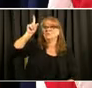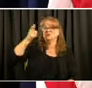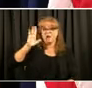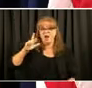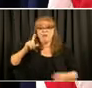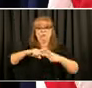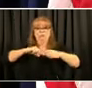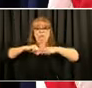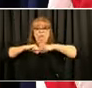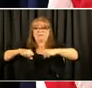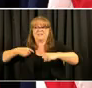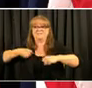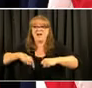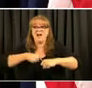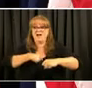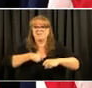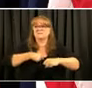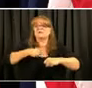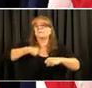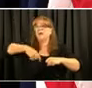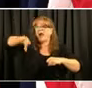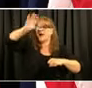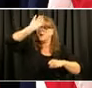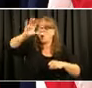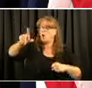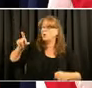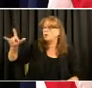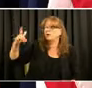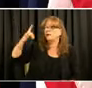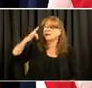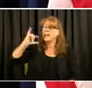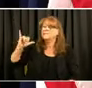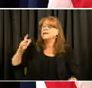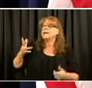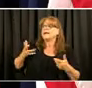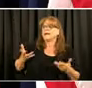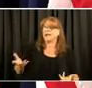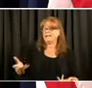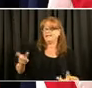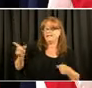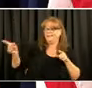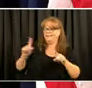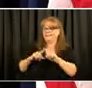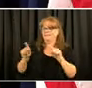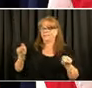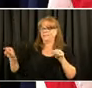uh so we're grateful for that uh but we also know that with a drier and warmer climate we need to